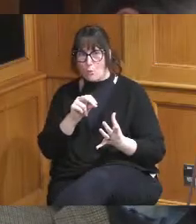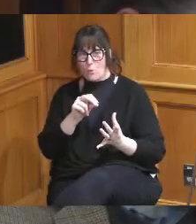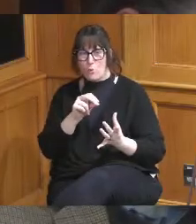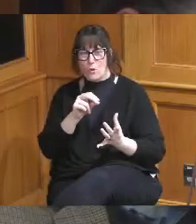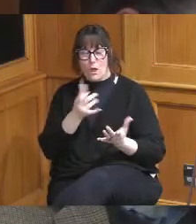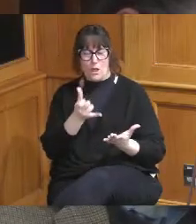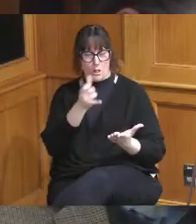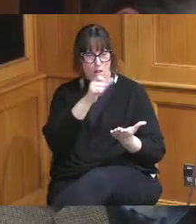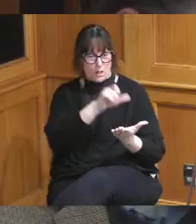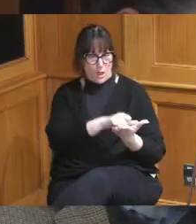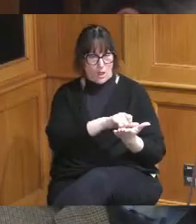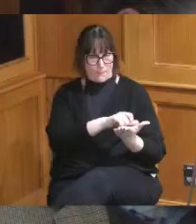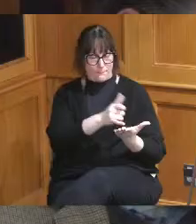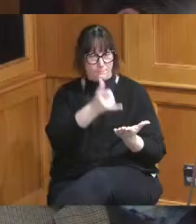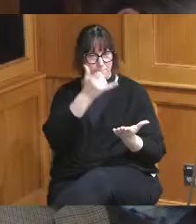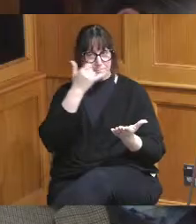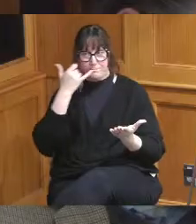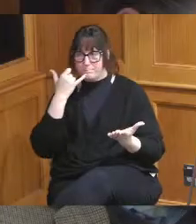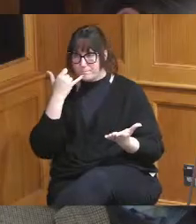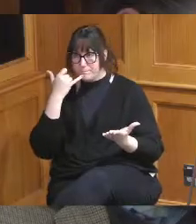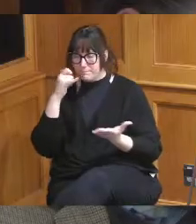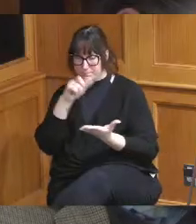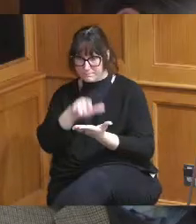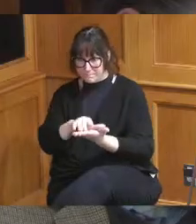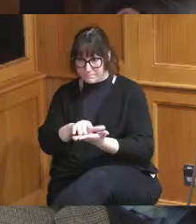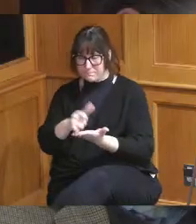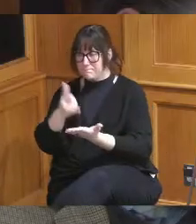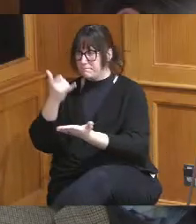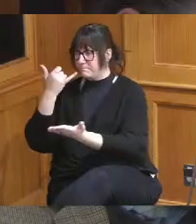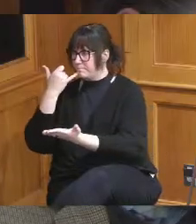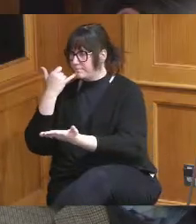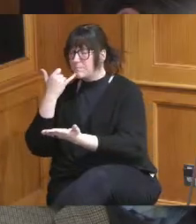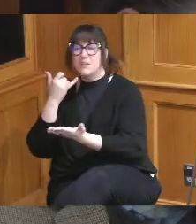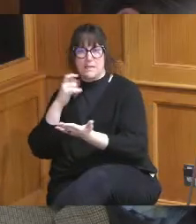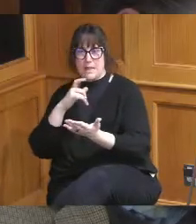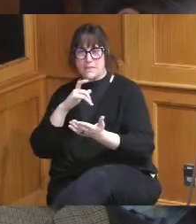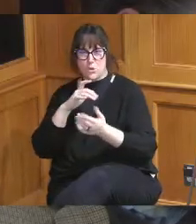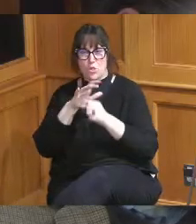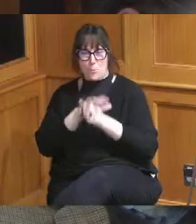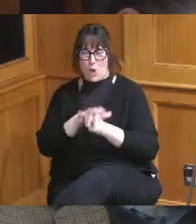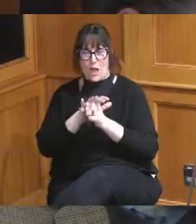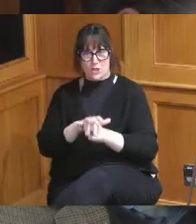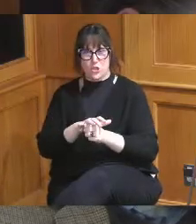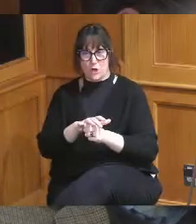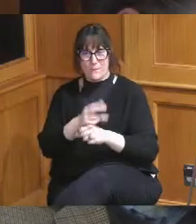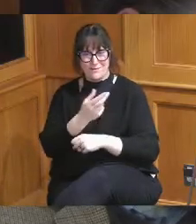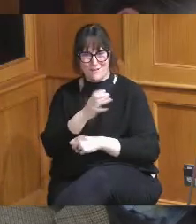can only imagine the amount of pressure because when people in Hamilton County and wherever what